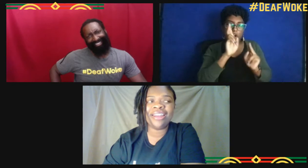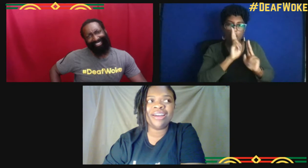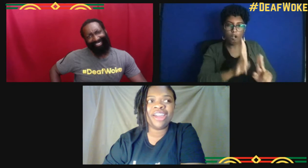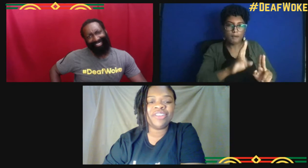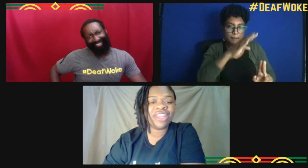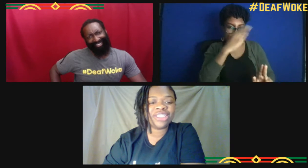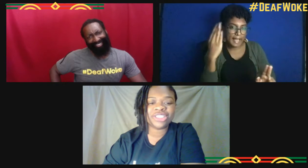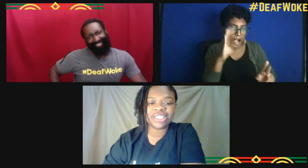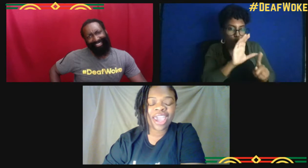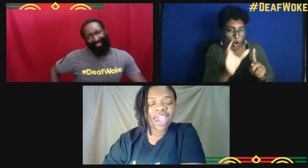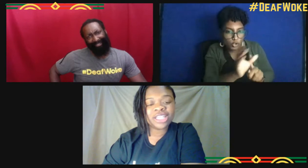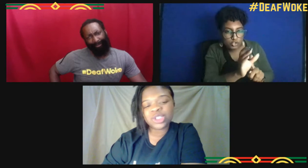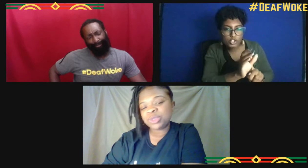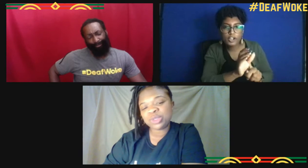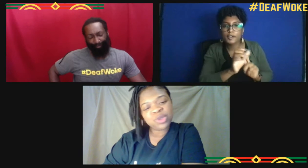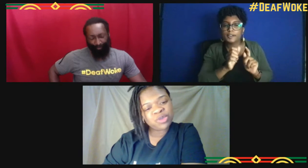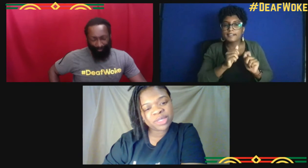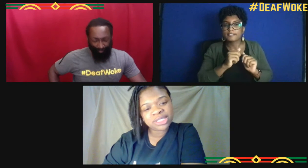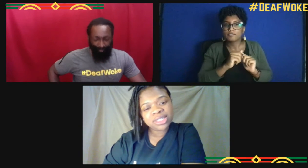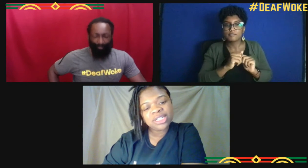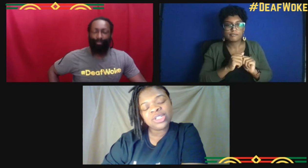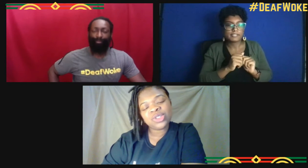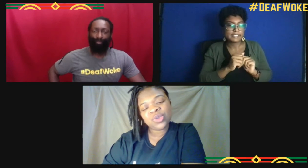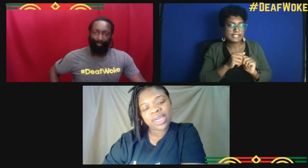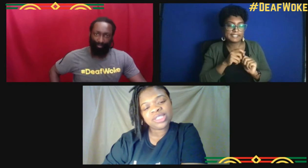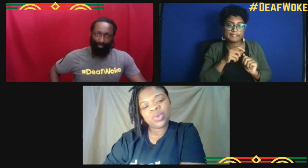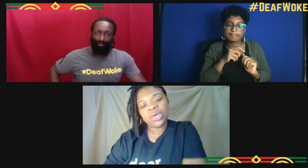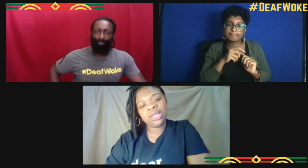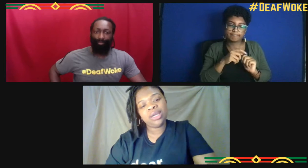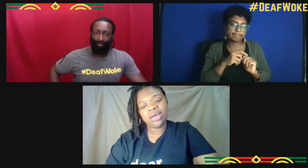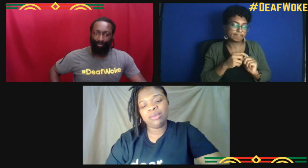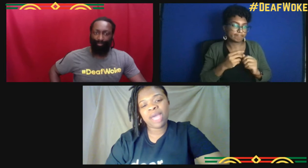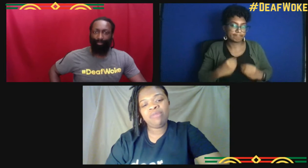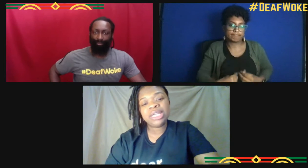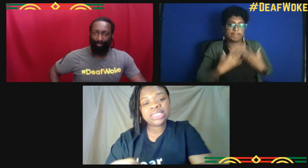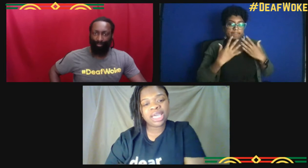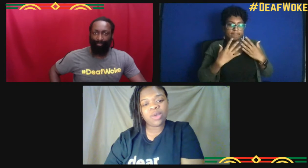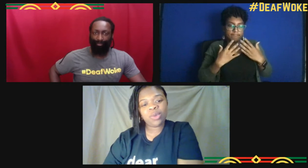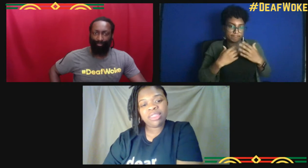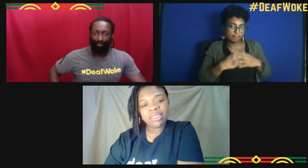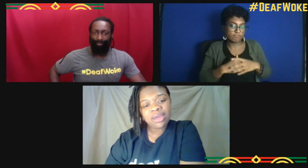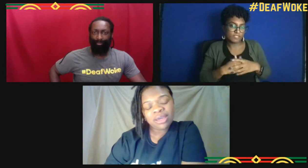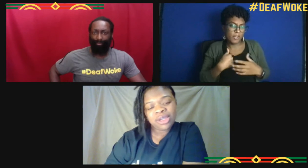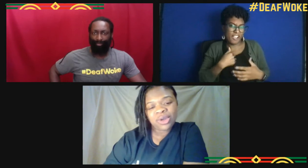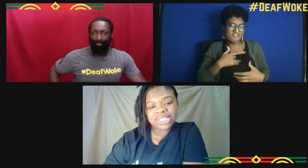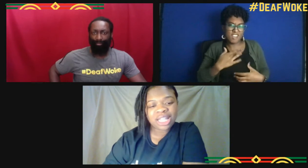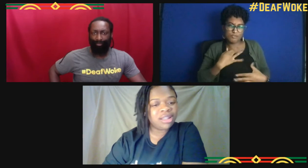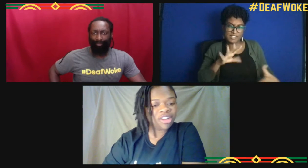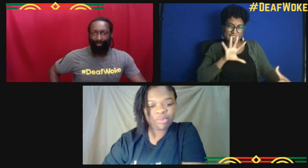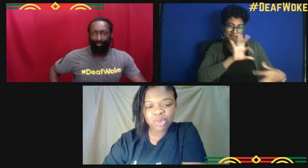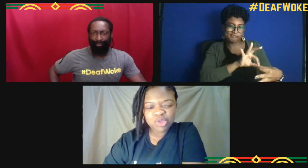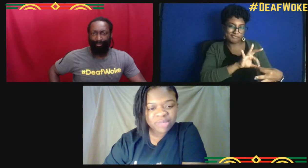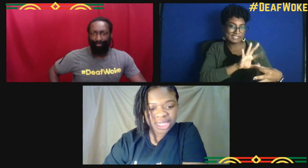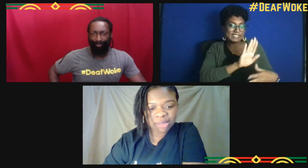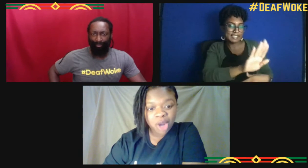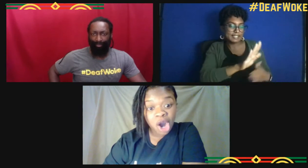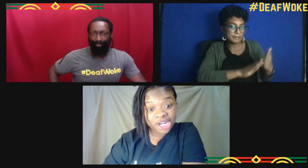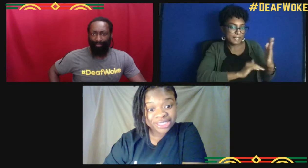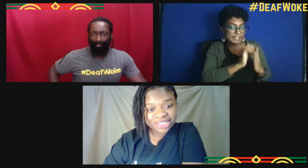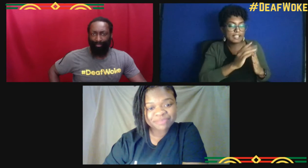and everything just has so much movement so that's what I resonated with you know, 'cause I love movement in my art.